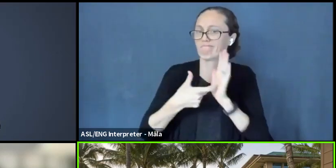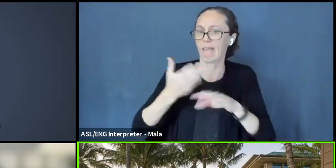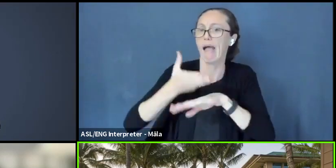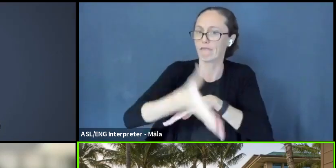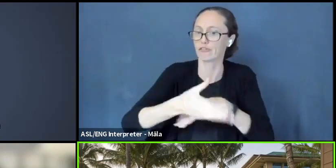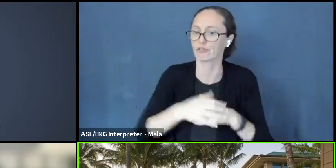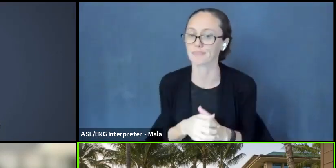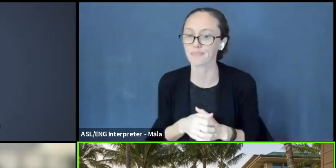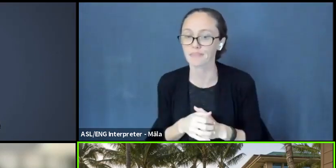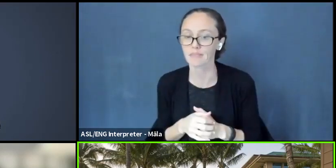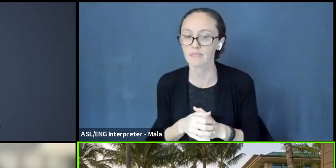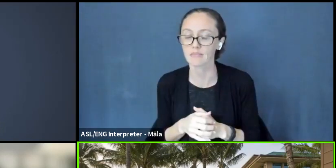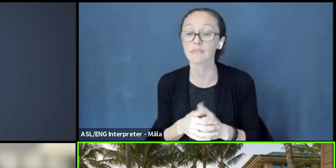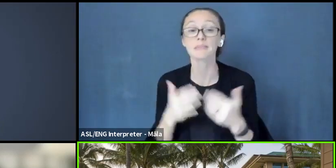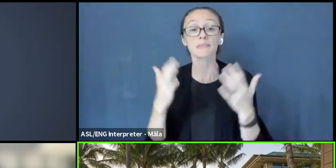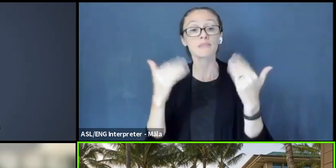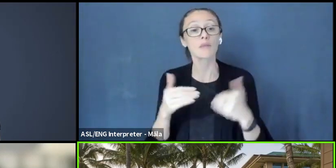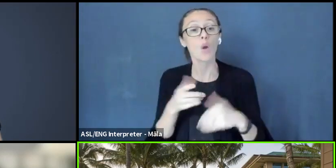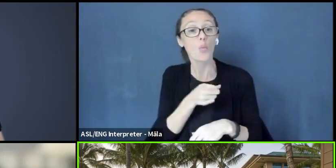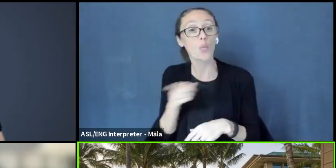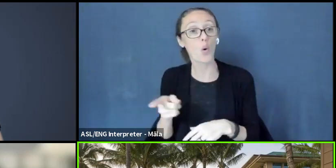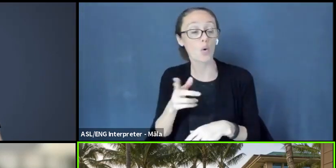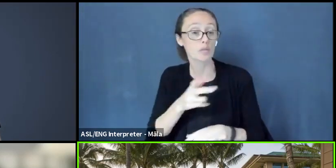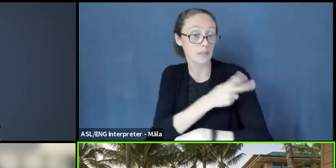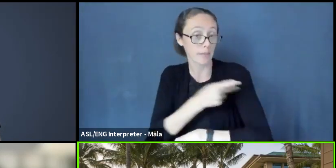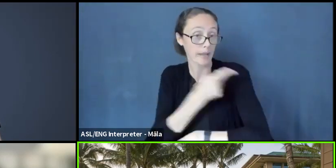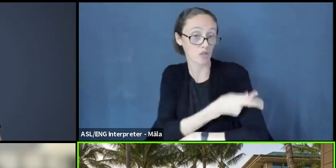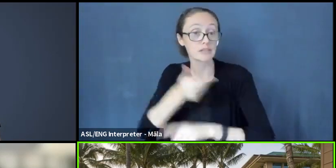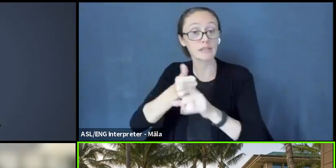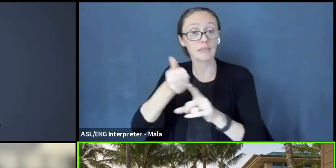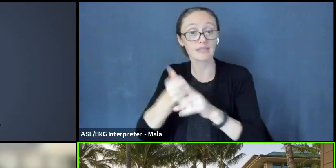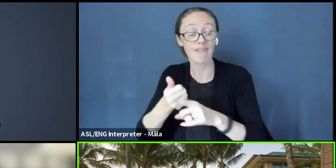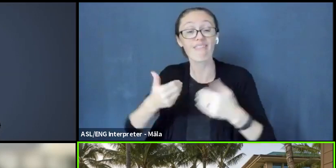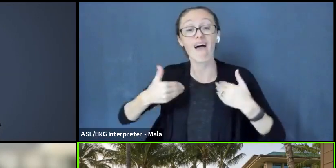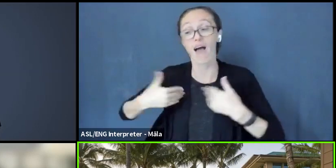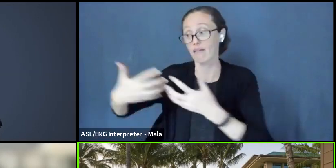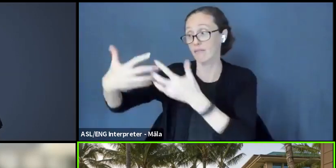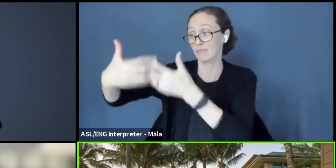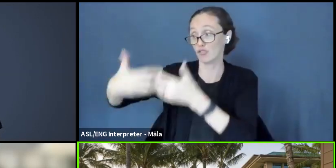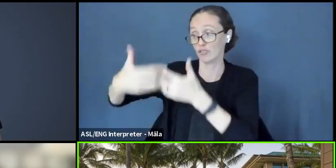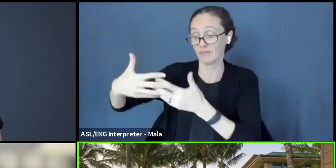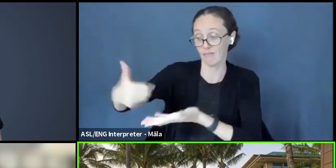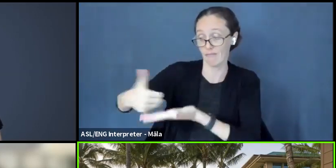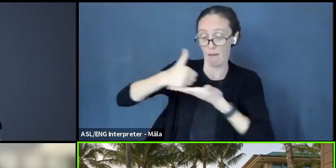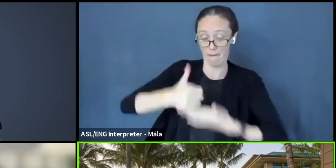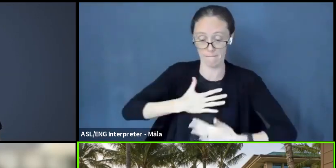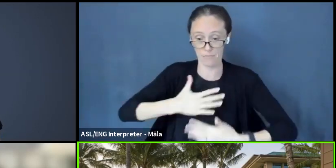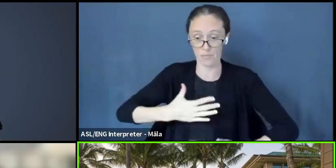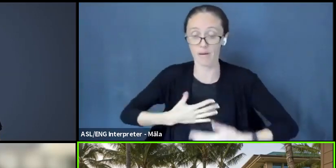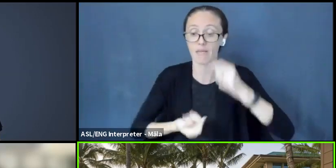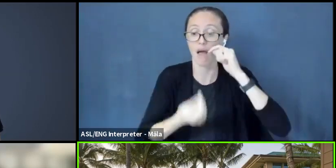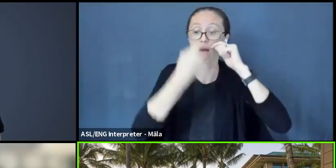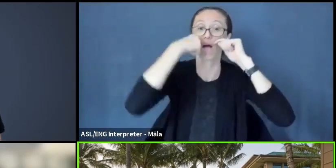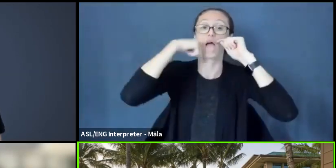Patients who have been on the breathing machine for a long time, you know, often will have